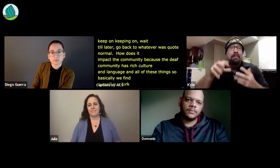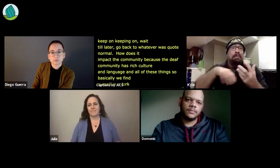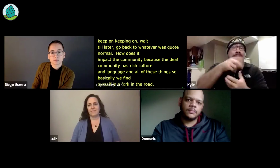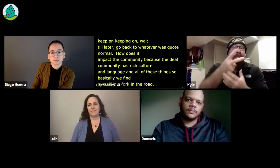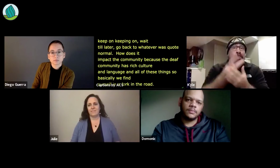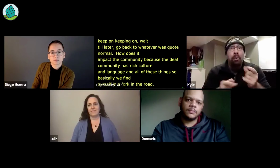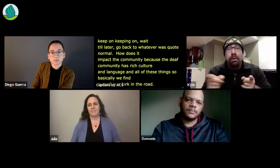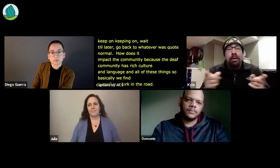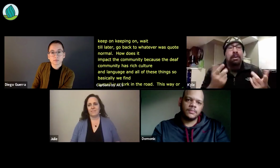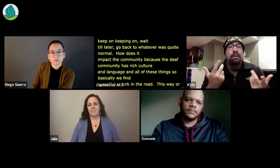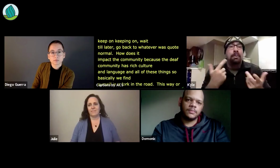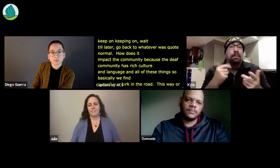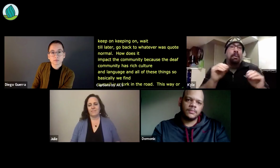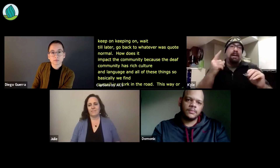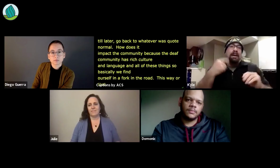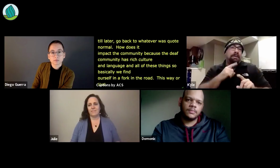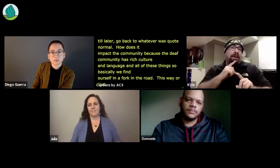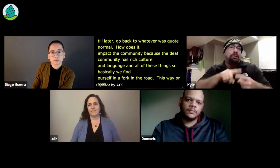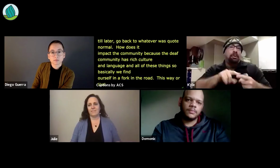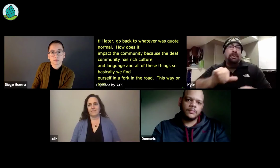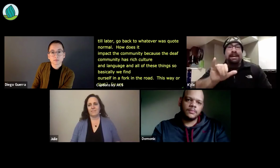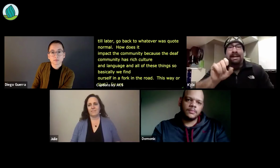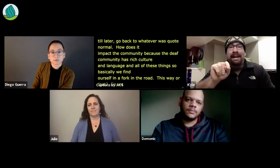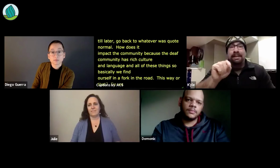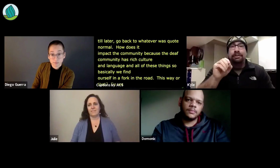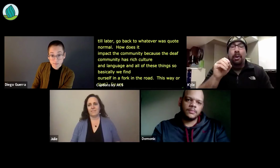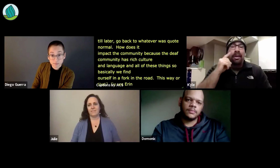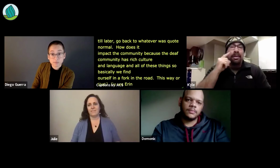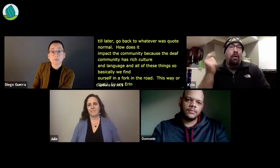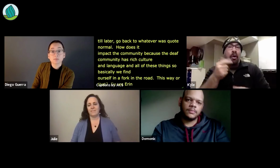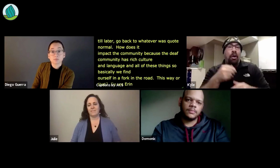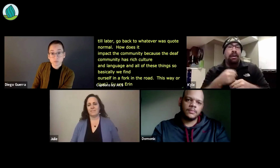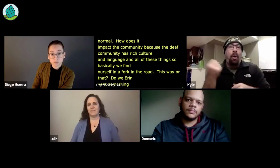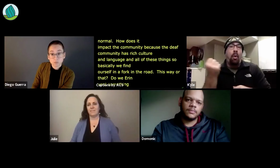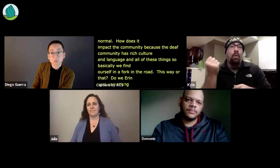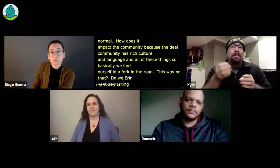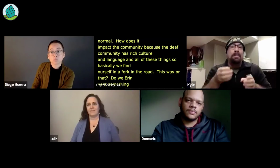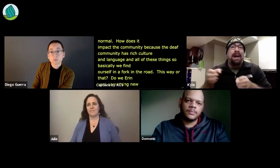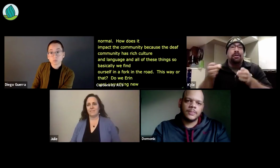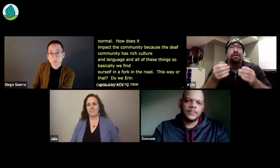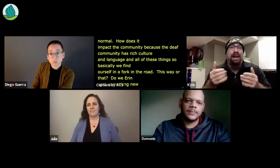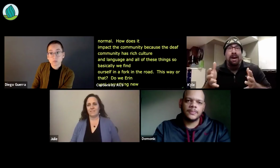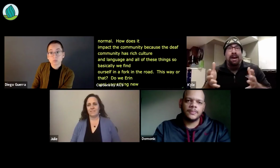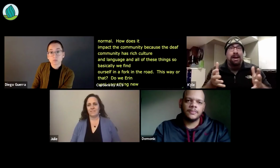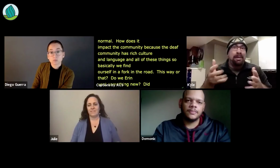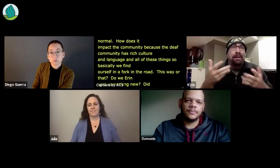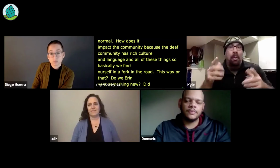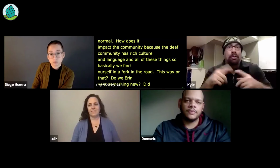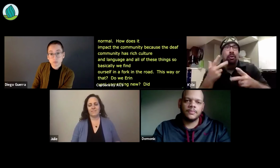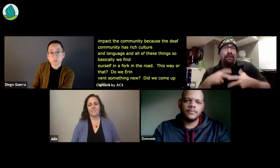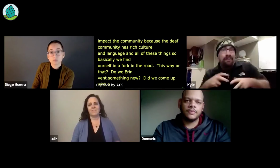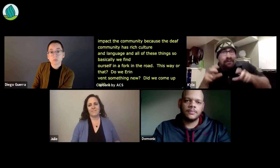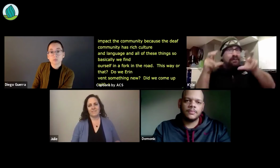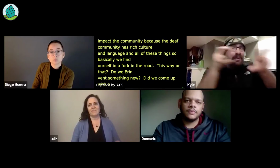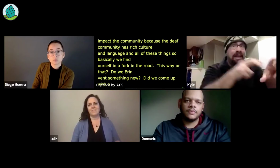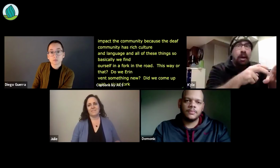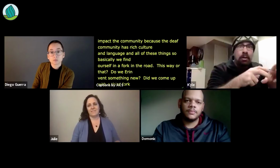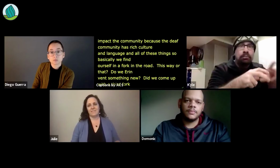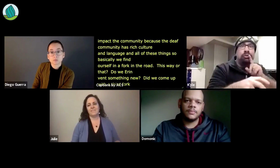No one has the answer to that yet, so I think we're all in a holding pattern right now. And we are not sure where to invest our time and our energy,